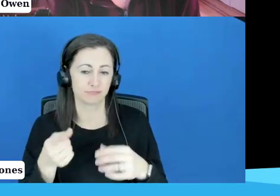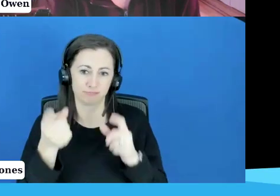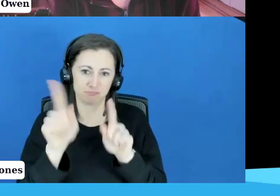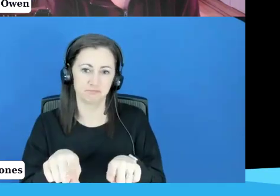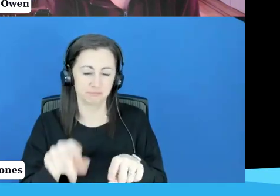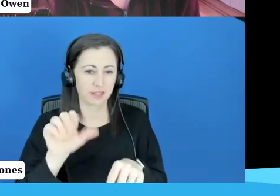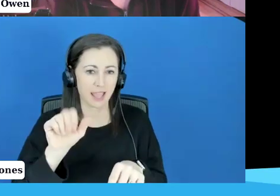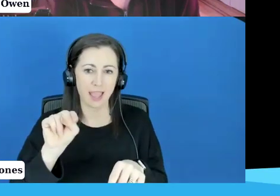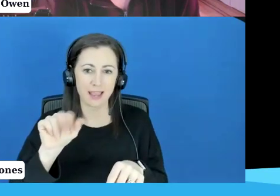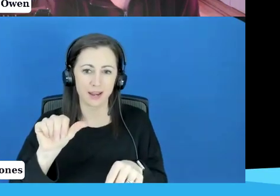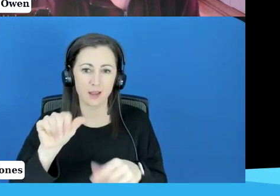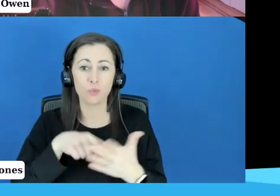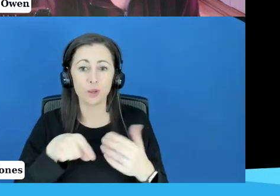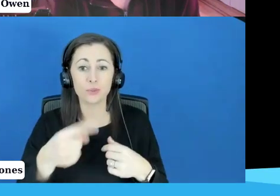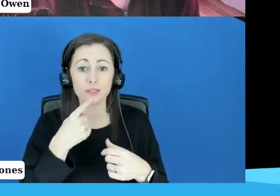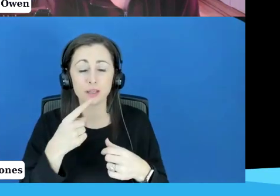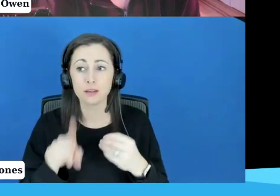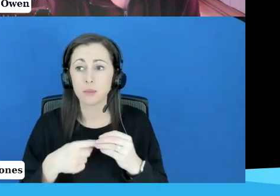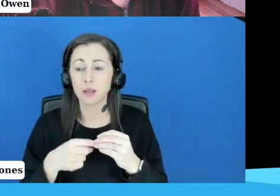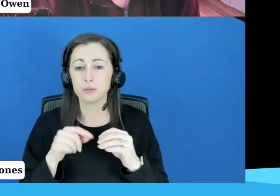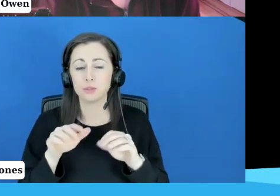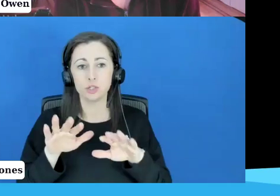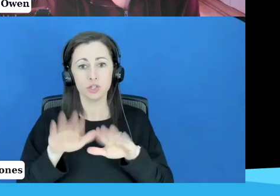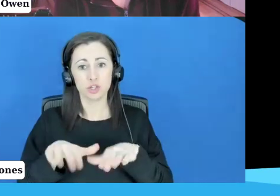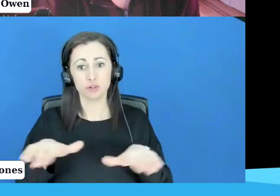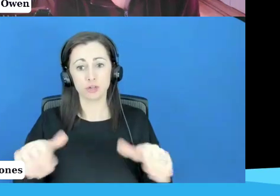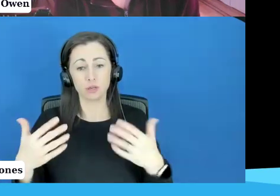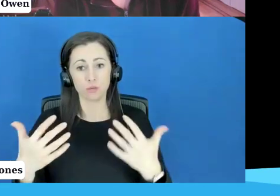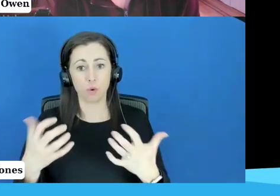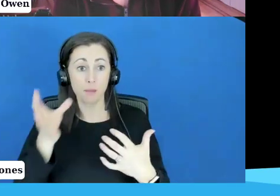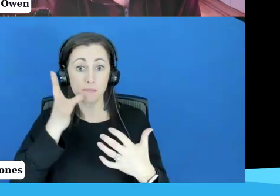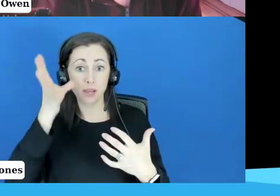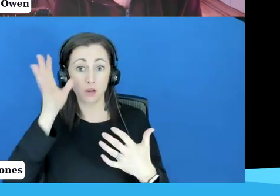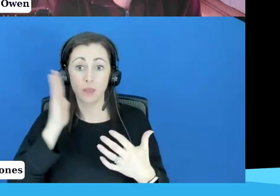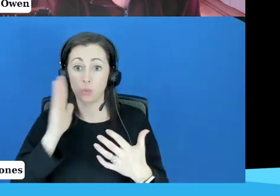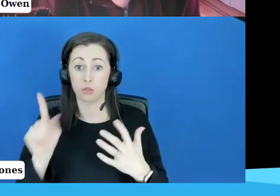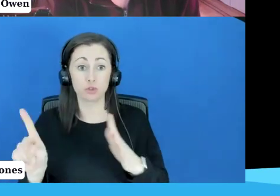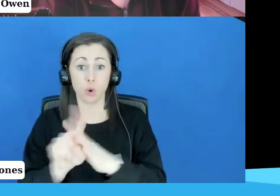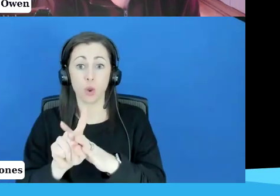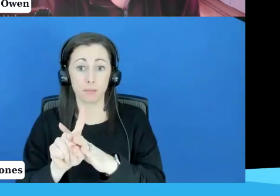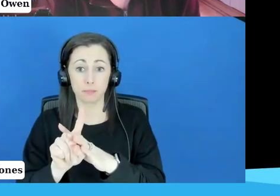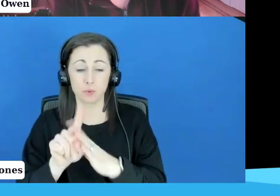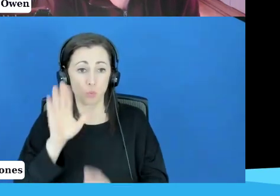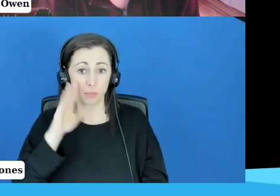what you said about children wanting a parent who's just going to show up for them and that, obviously,